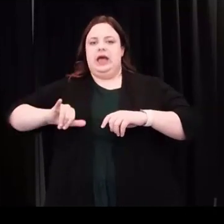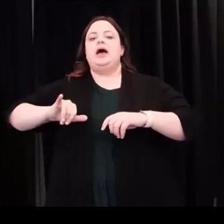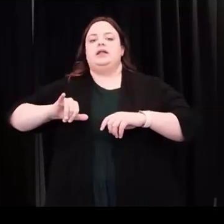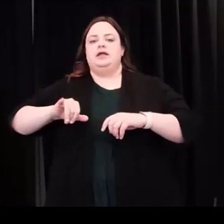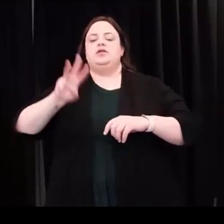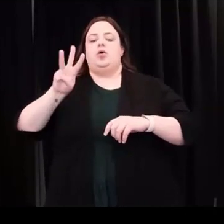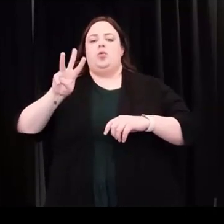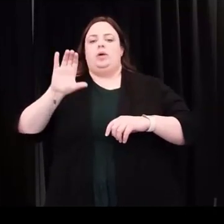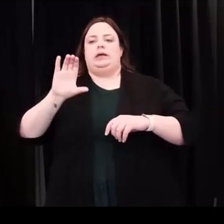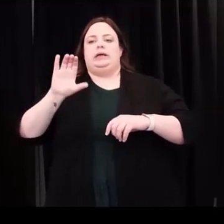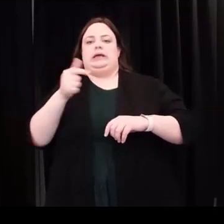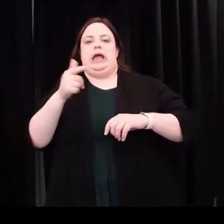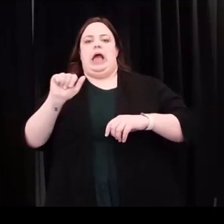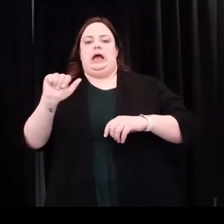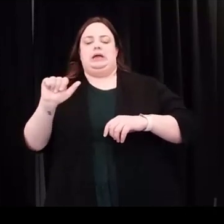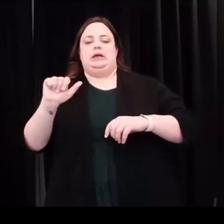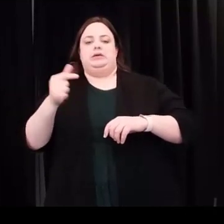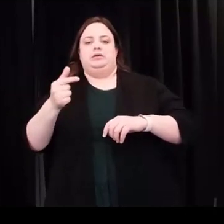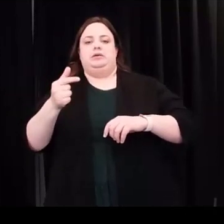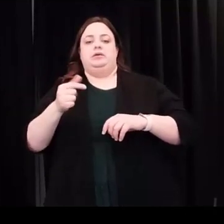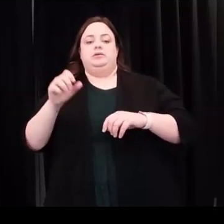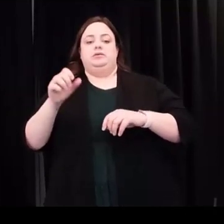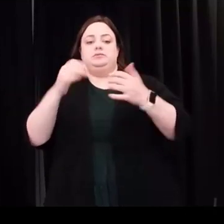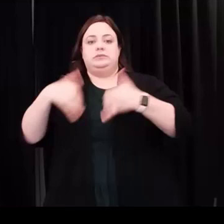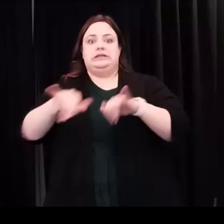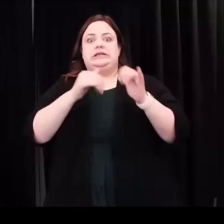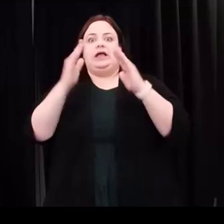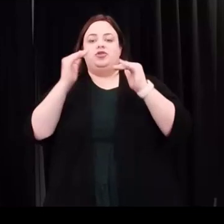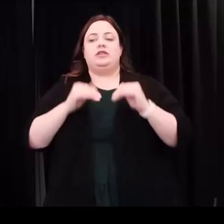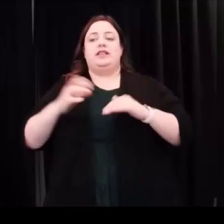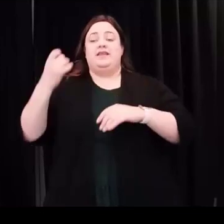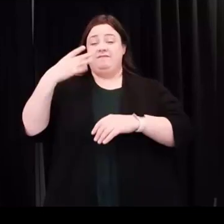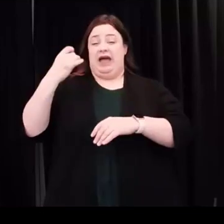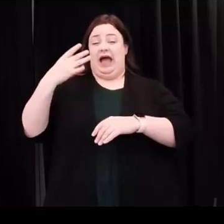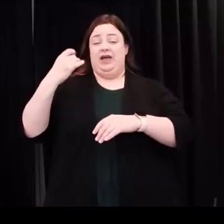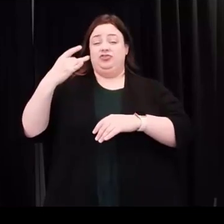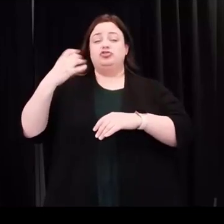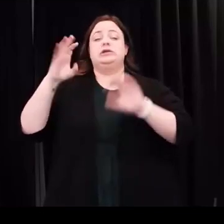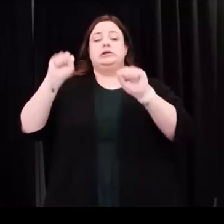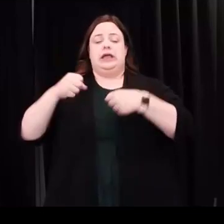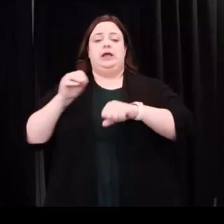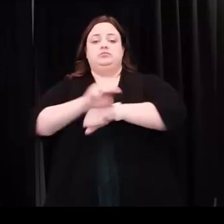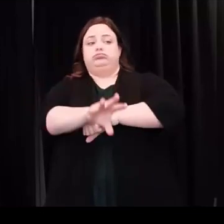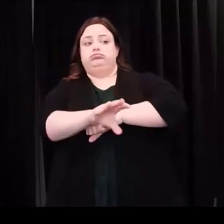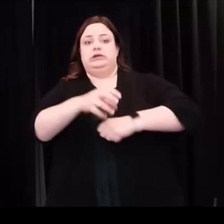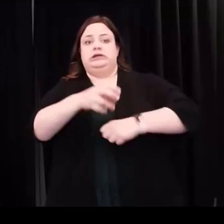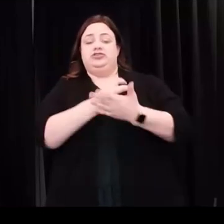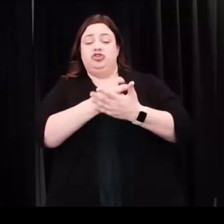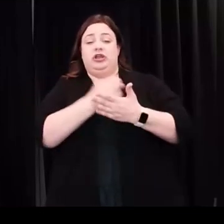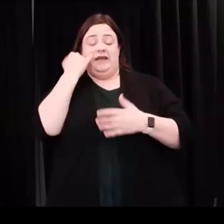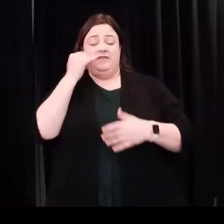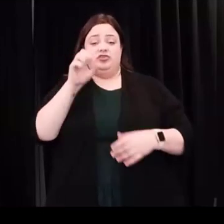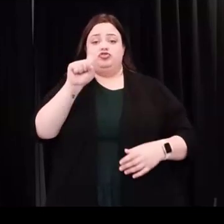standards that a lot of folks, you know, that the flashing can cause seizures if it's strobing. And